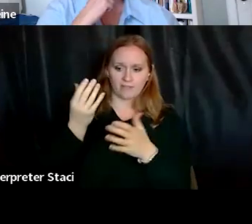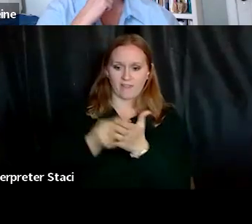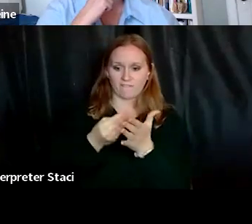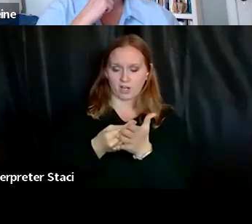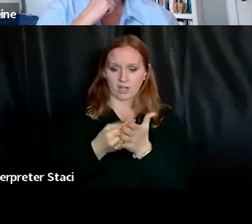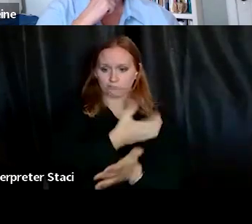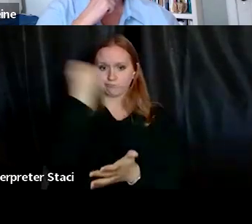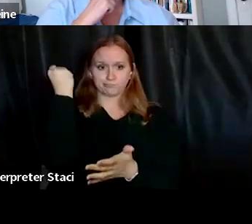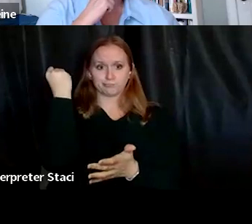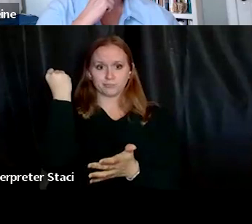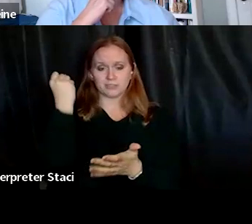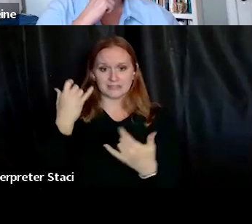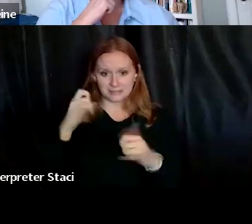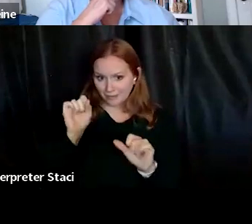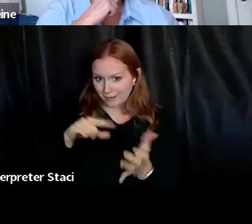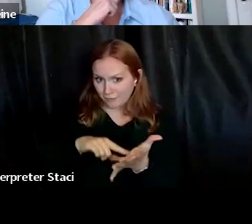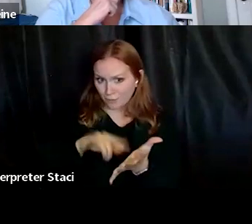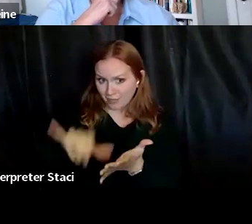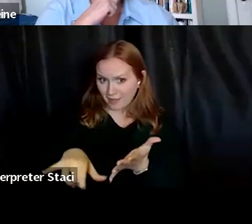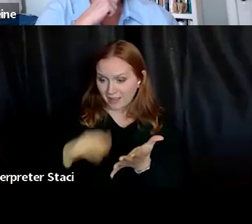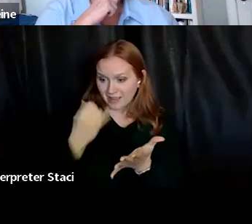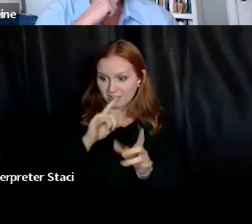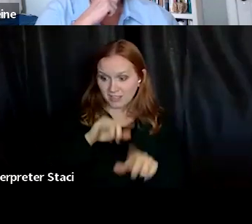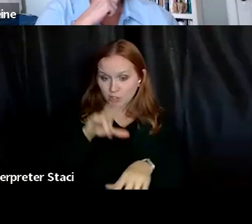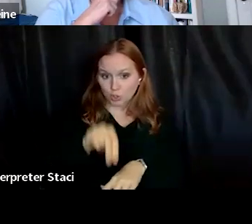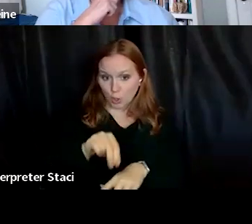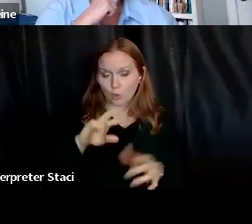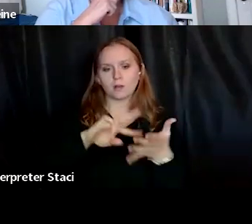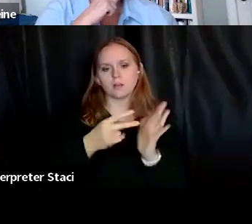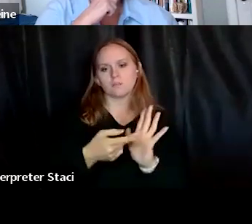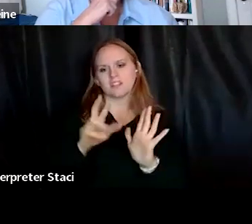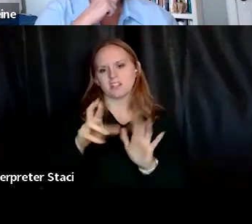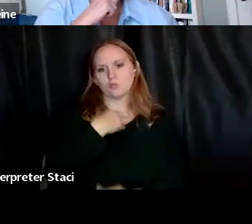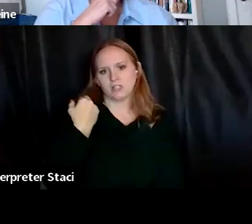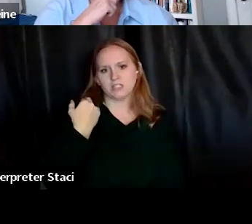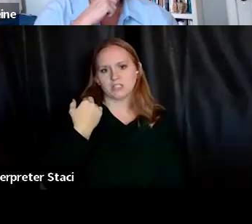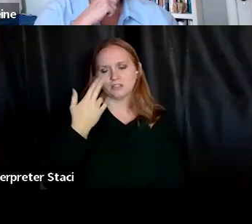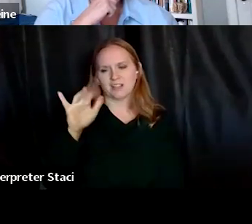would they still be able to afford that place? And if the answer is no, then they're at risk. So that is the general kind of definitions